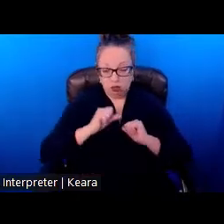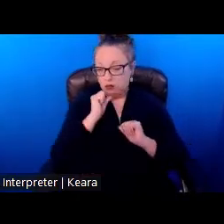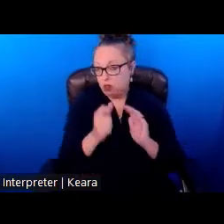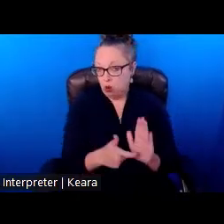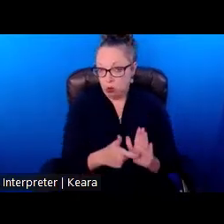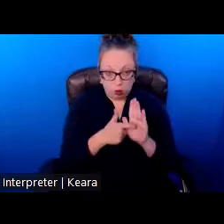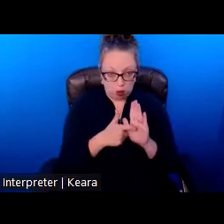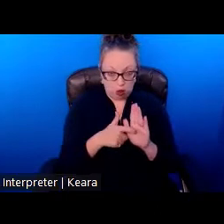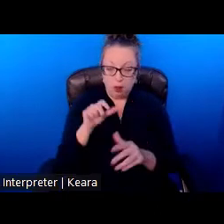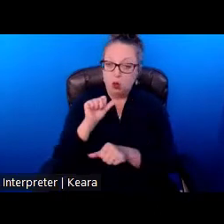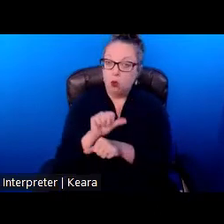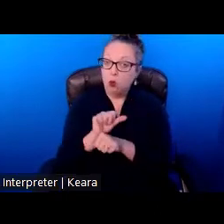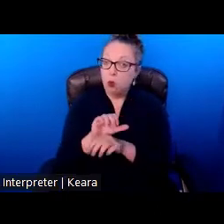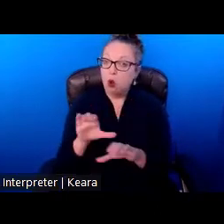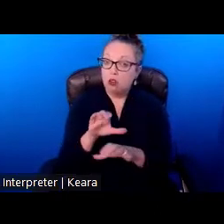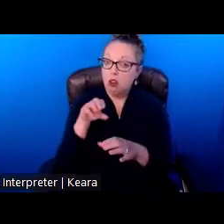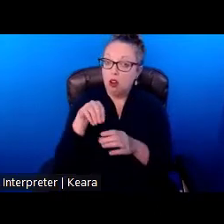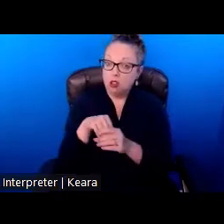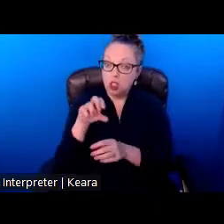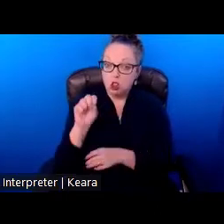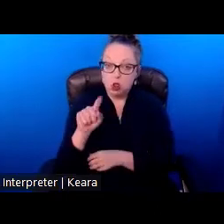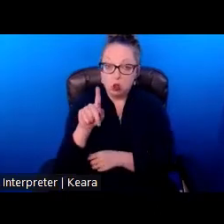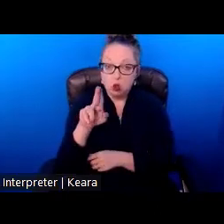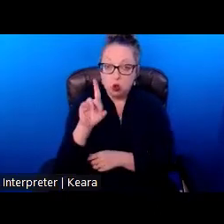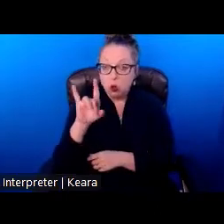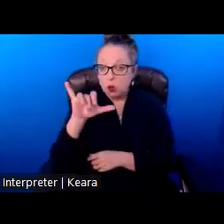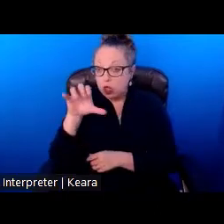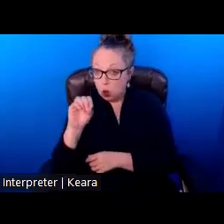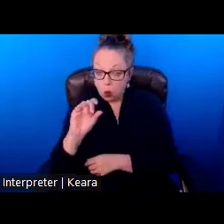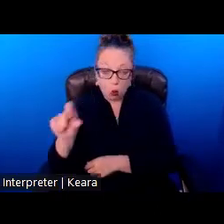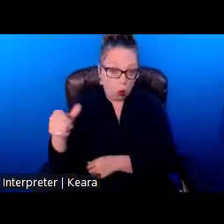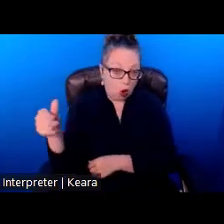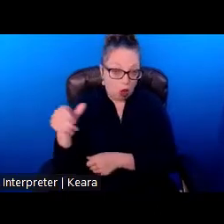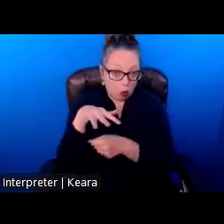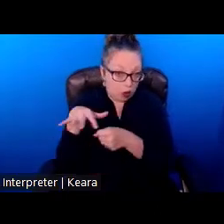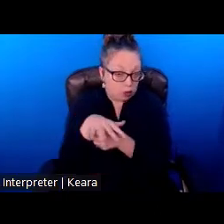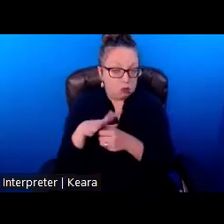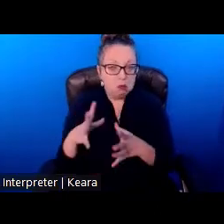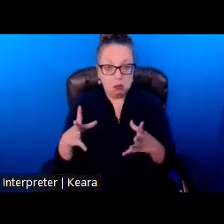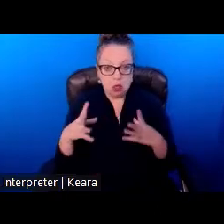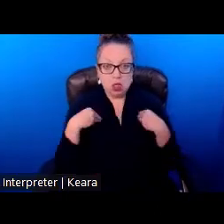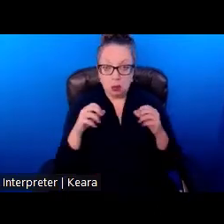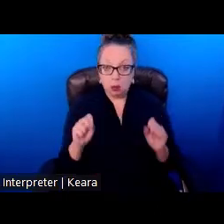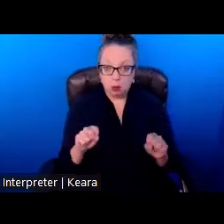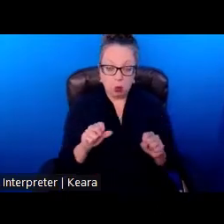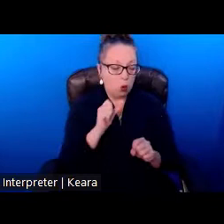other contexts are also acceptable. Do not submit works in progress or work completed